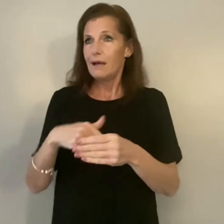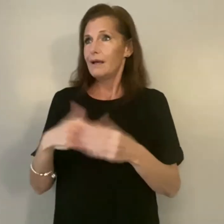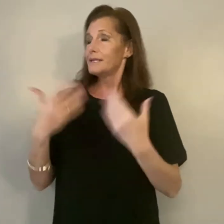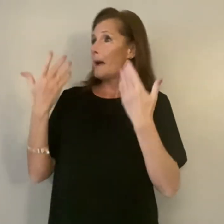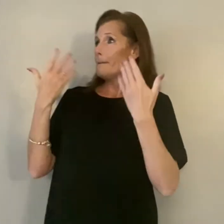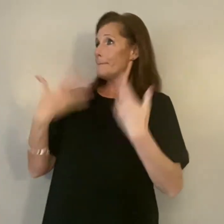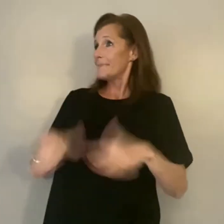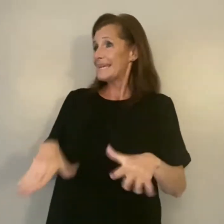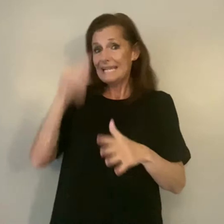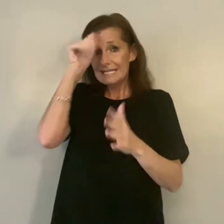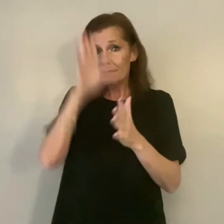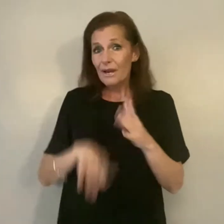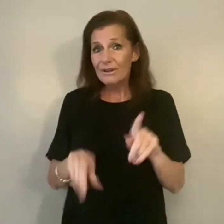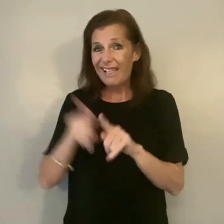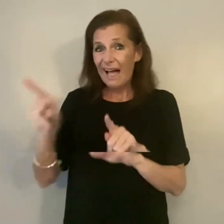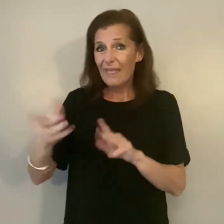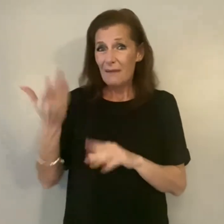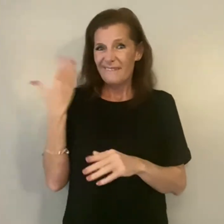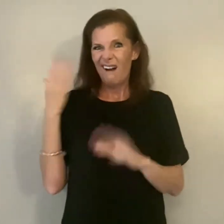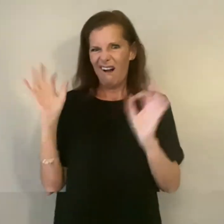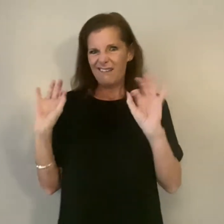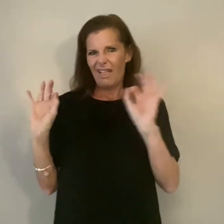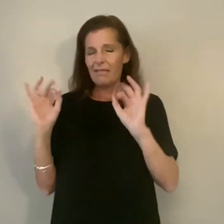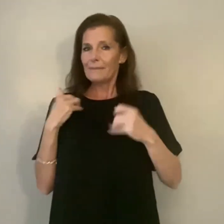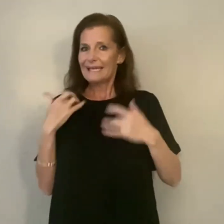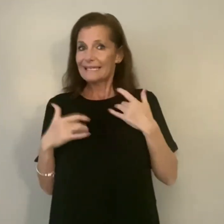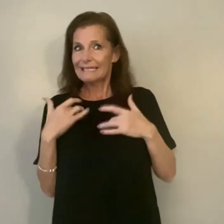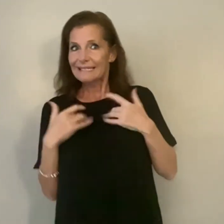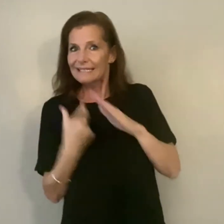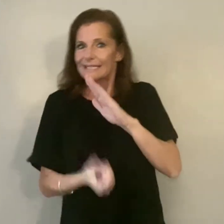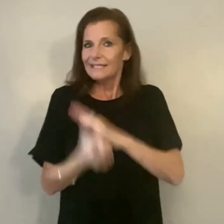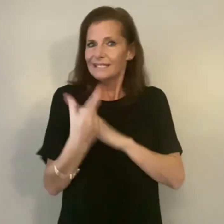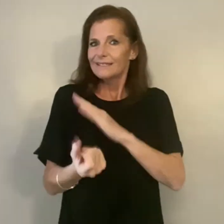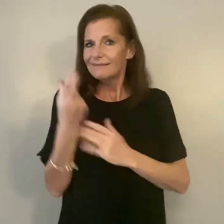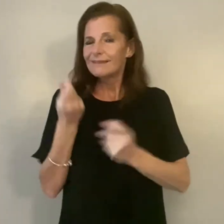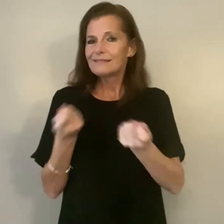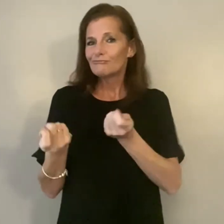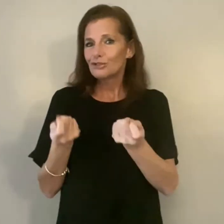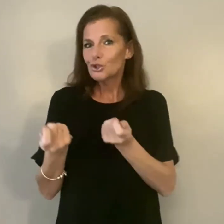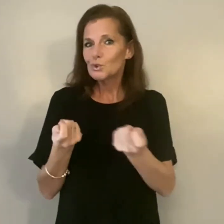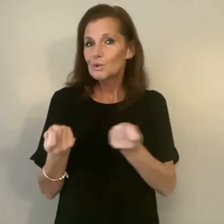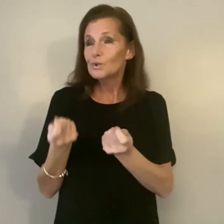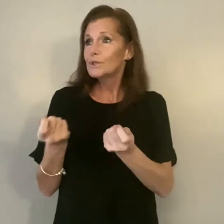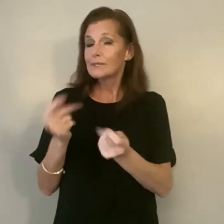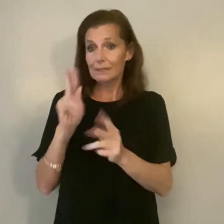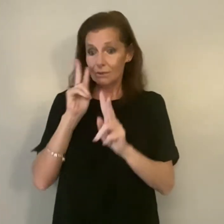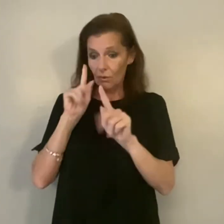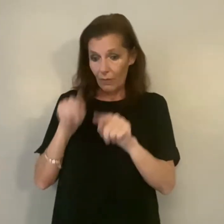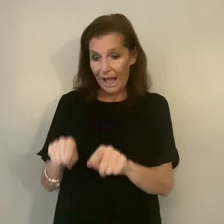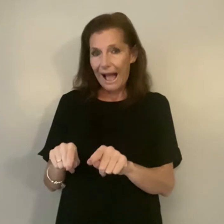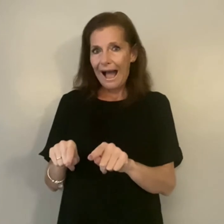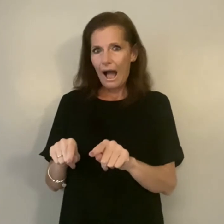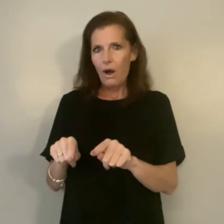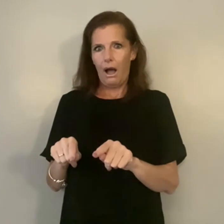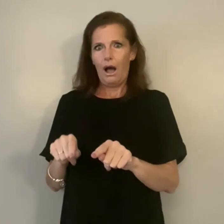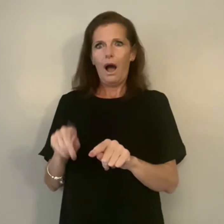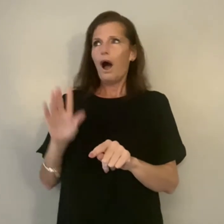I'd never experienced anything like it before in my life, I was interested in producing events. And when I heard about the opportunity